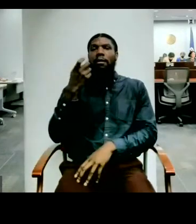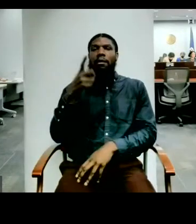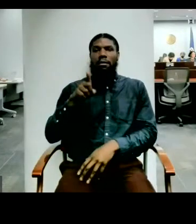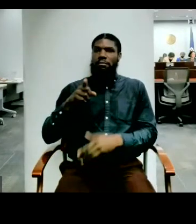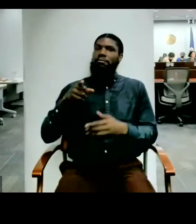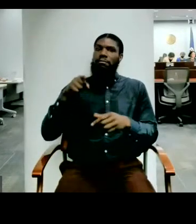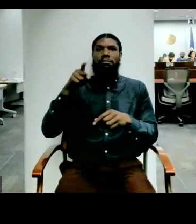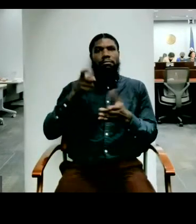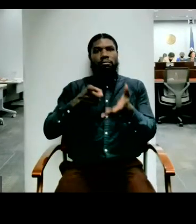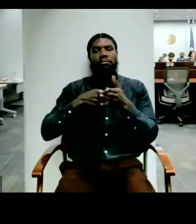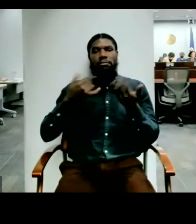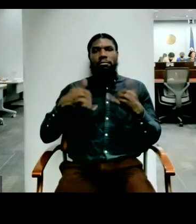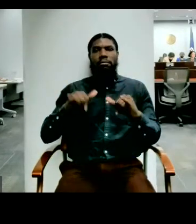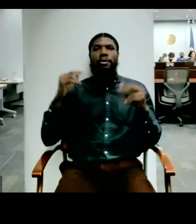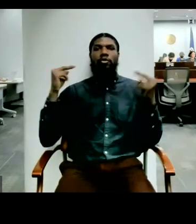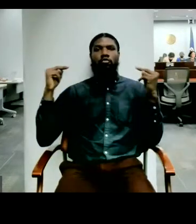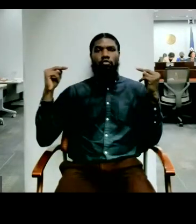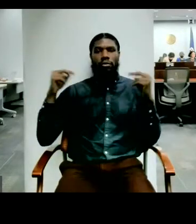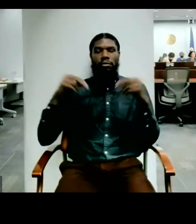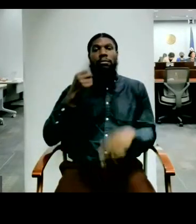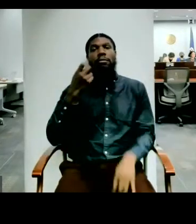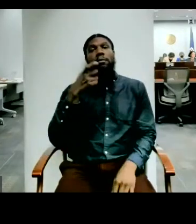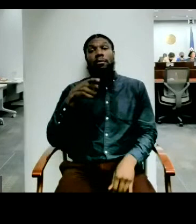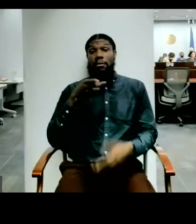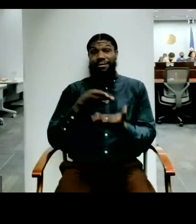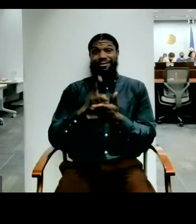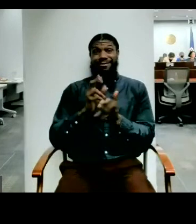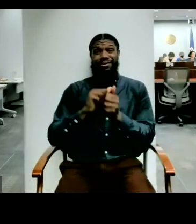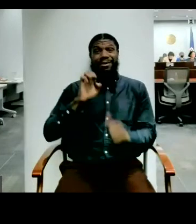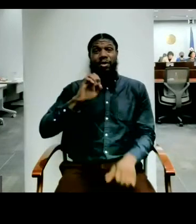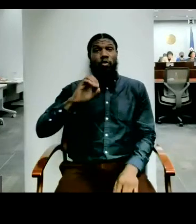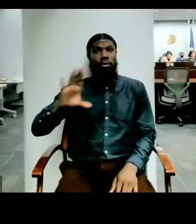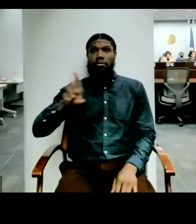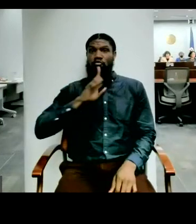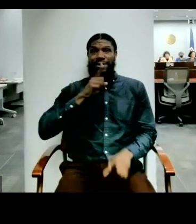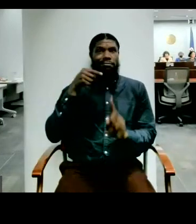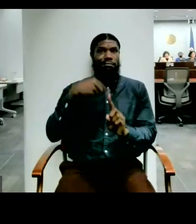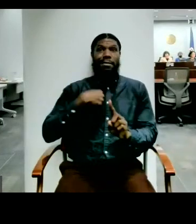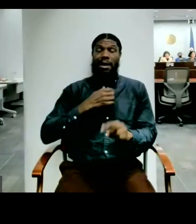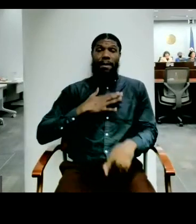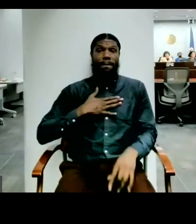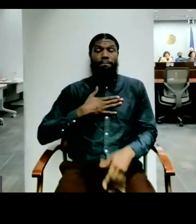Now I have to honestly say with EEOC particularly I am pleased I've had a good relationship with